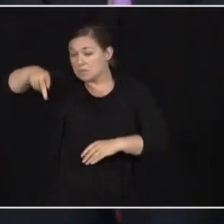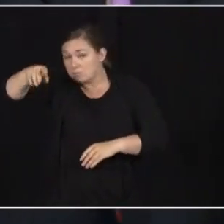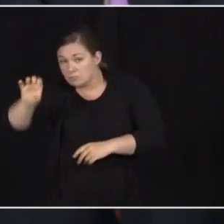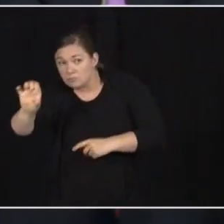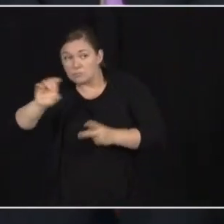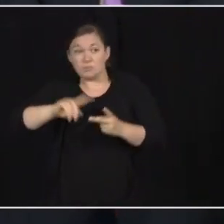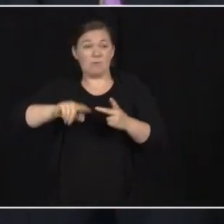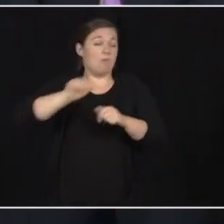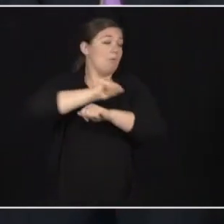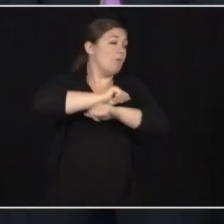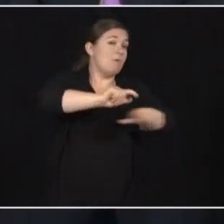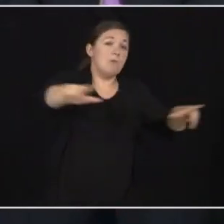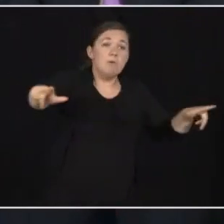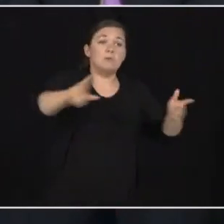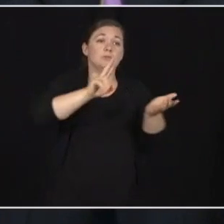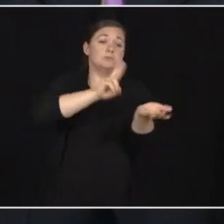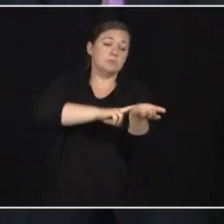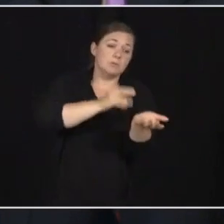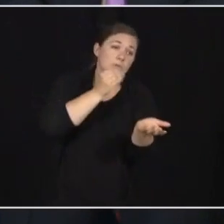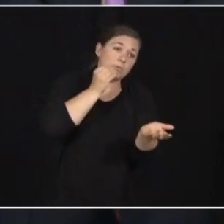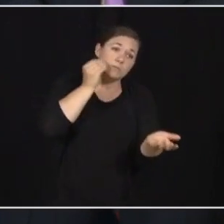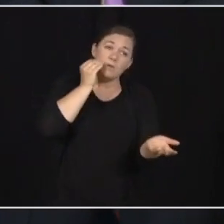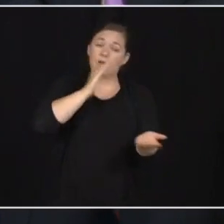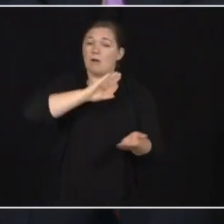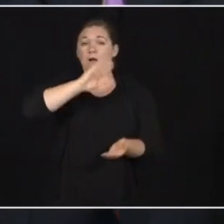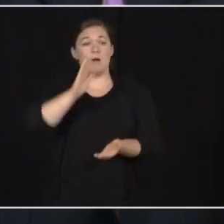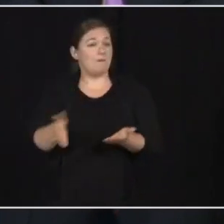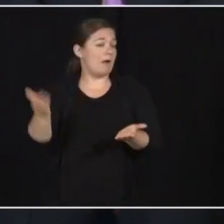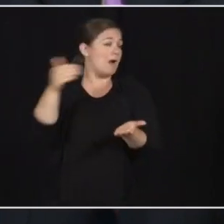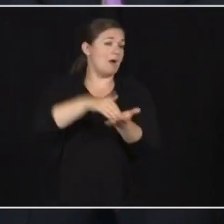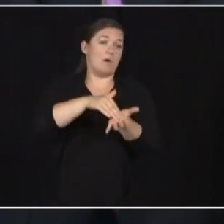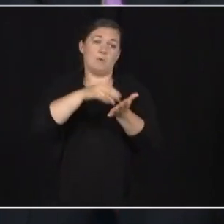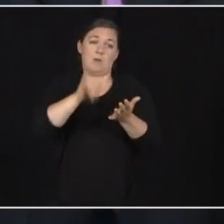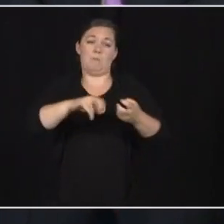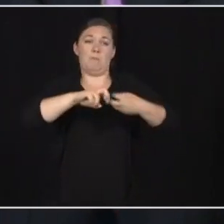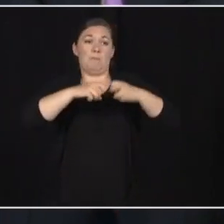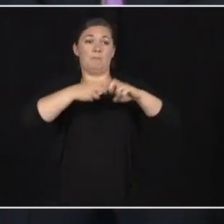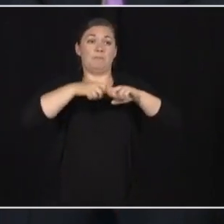We have supplied enough PPE to each and every long-term care home and will never